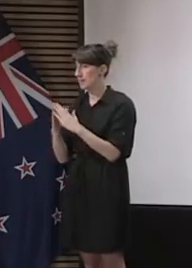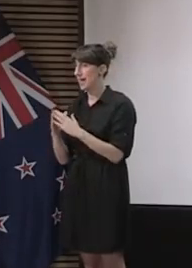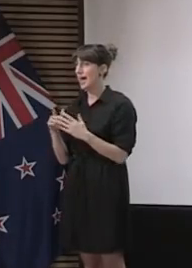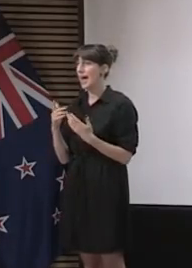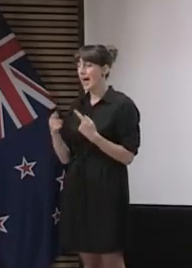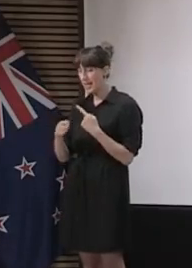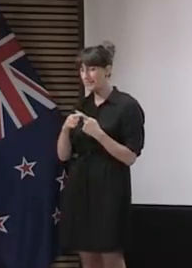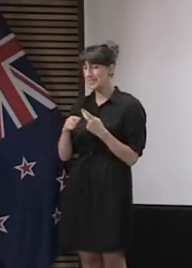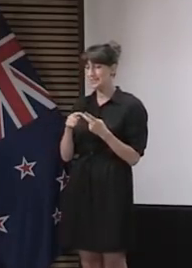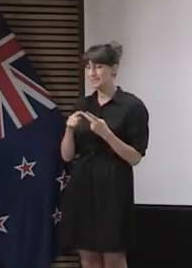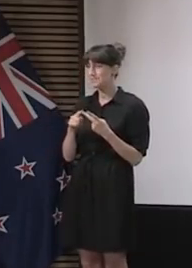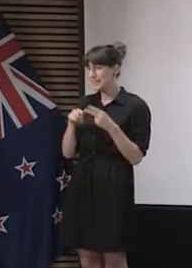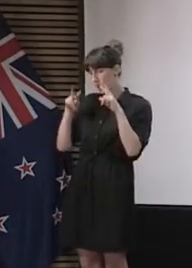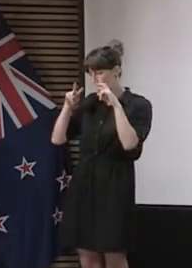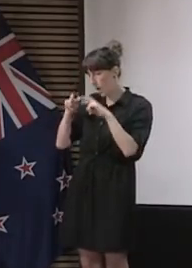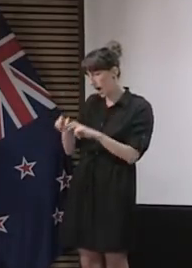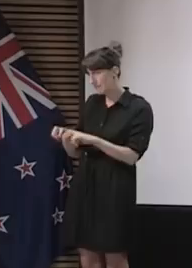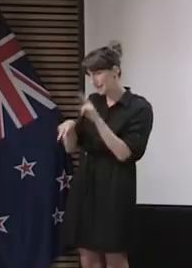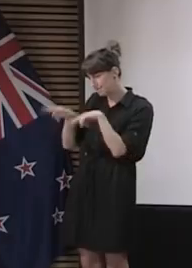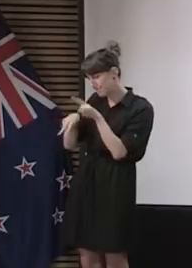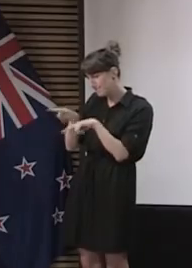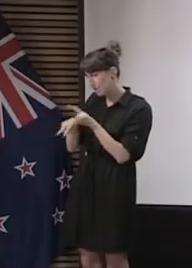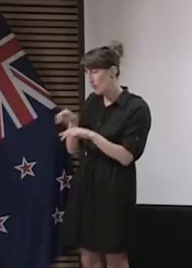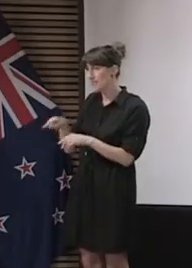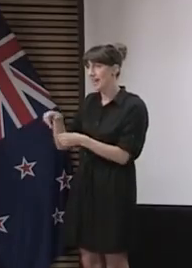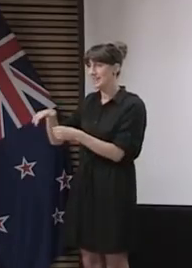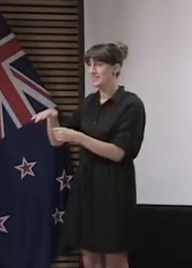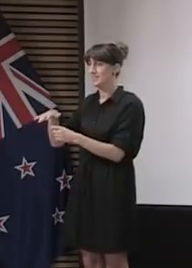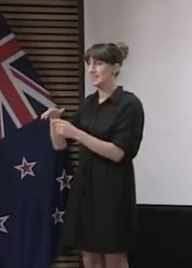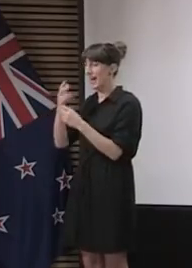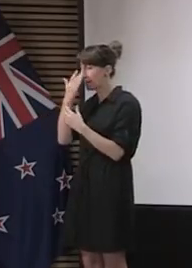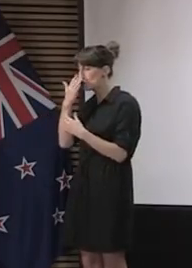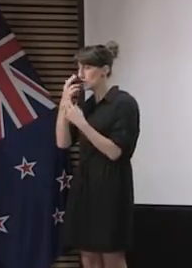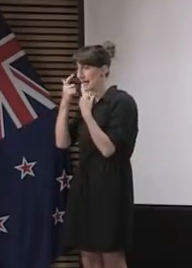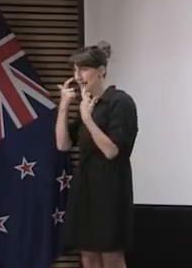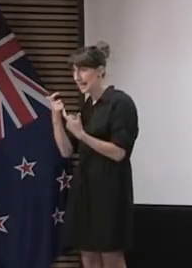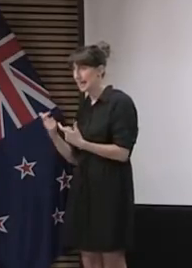put pressure on theirservices and increase risk ofinfection, could you justrespond to those two, please?